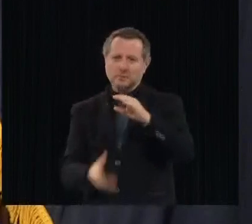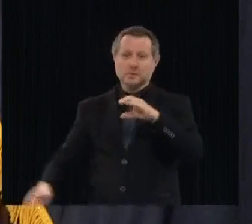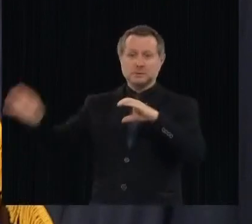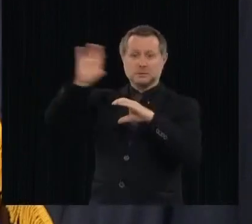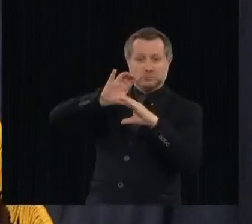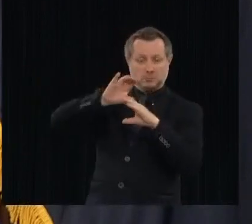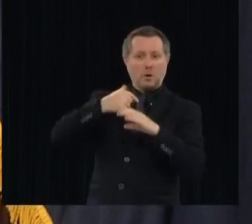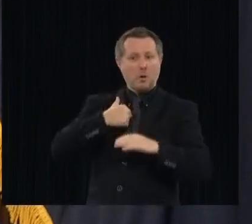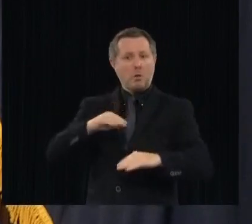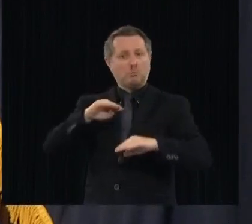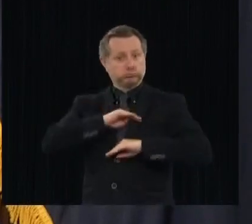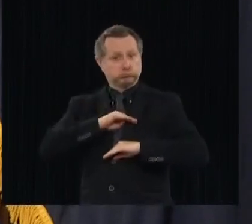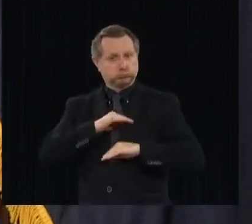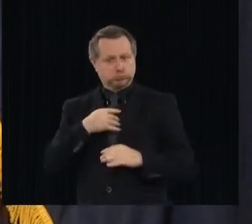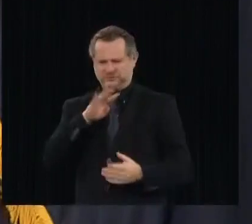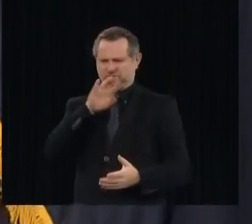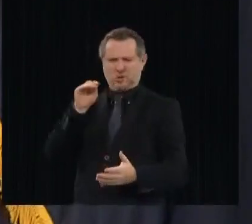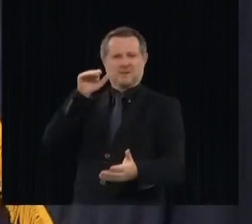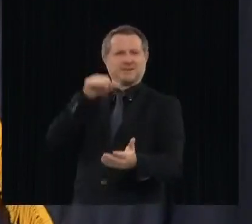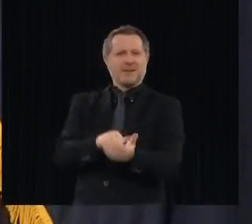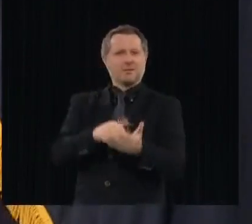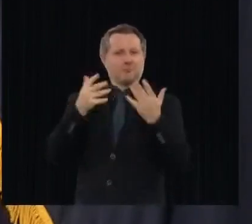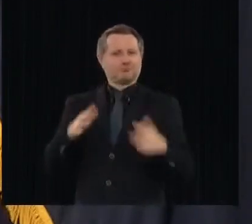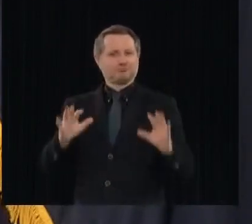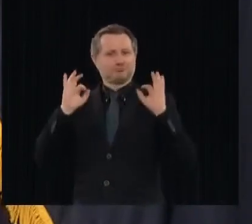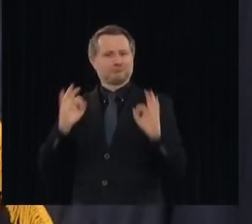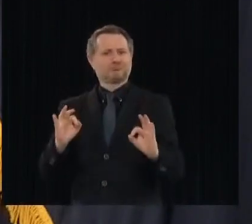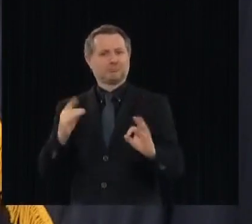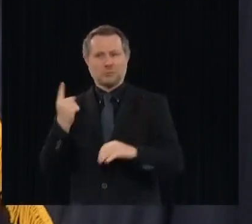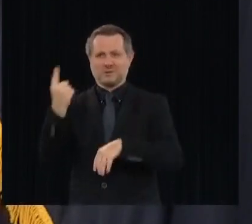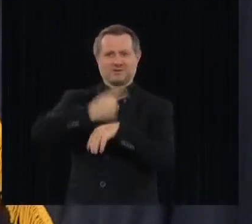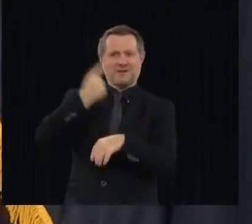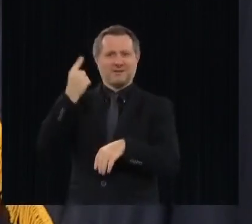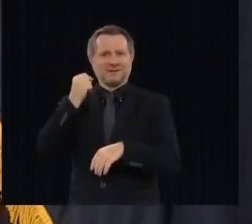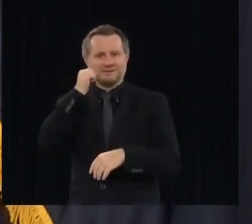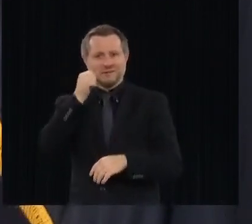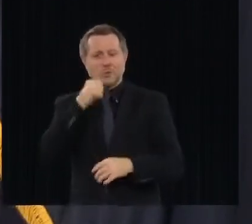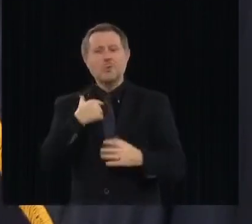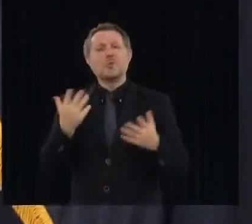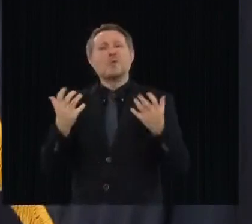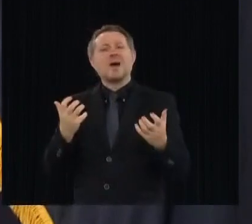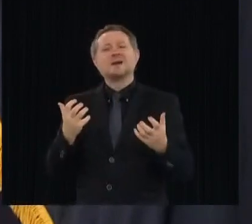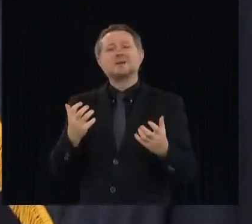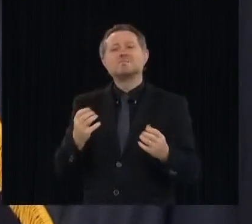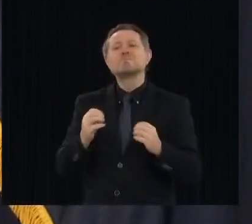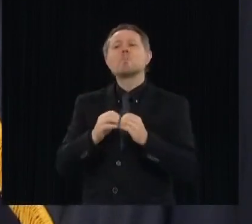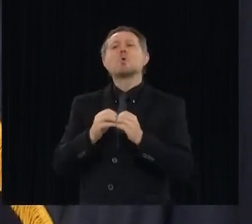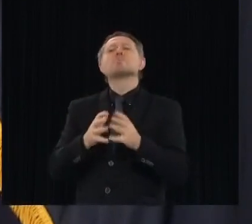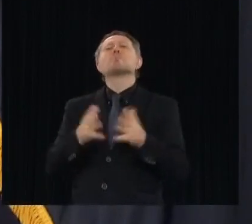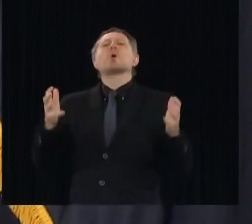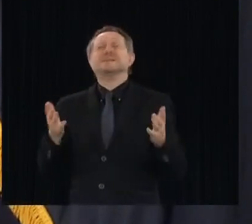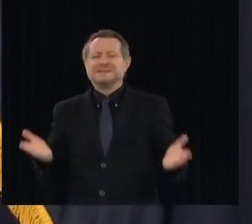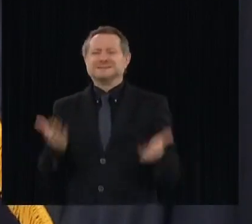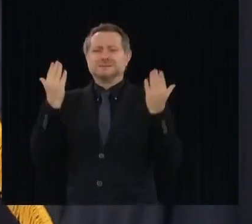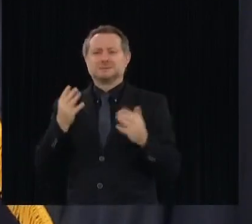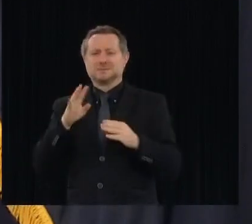I KNOW WITH THE PRESIDENT WE SAID OUR GOAL IS DOUBLING. WE'VE PET THE GOAL OF DOUBLING.